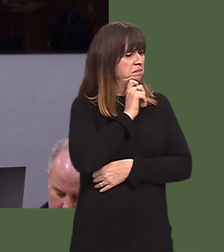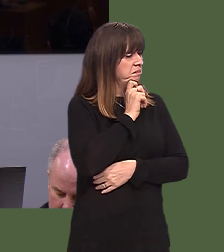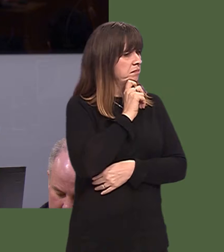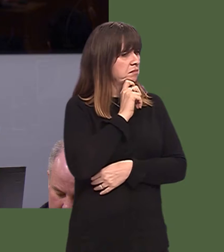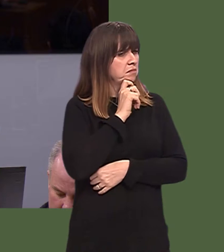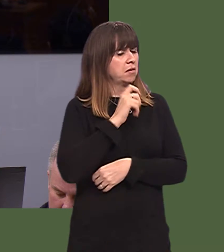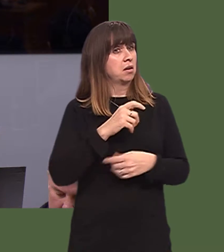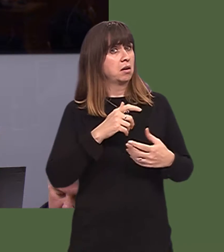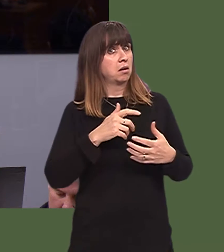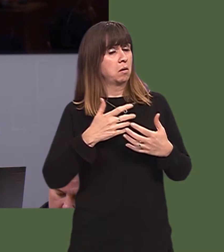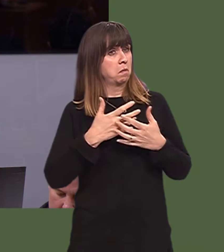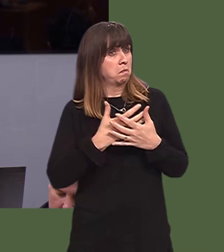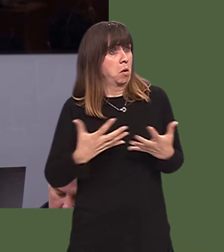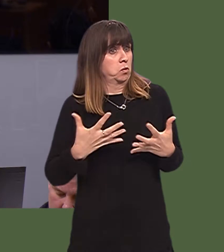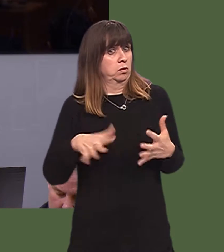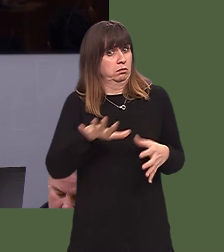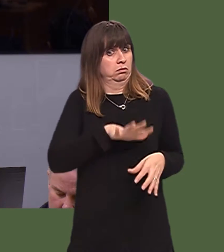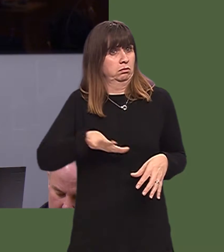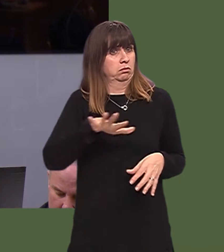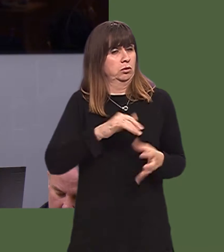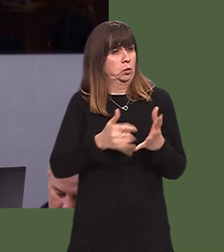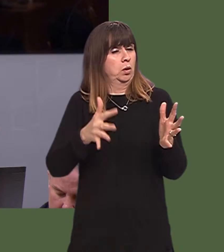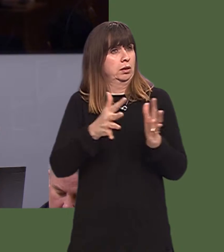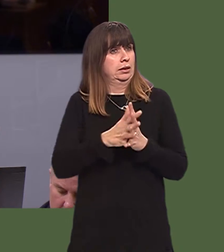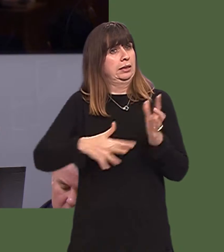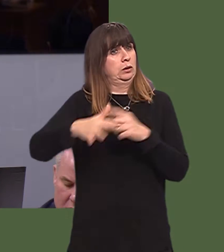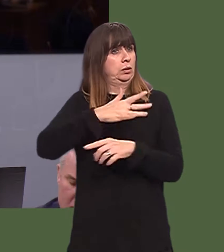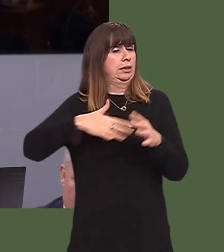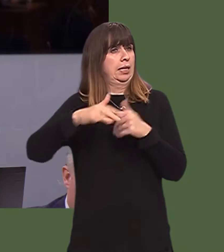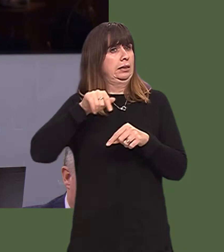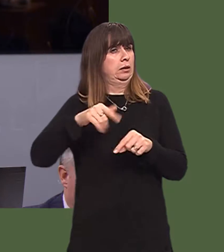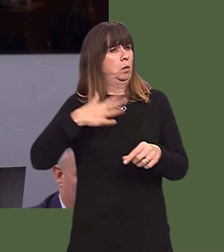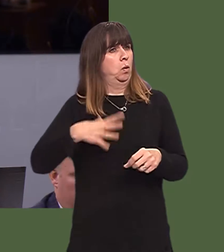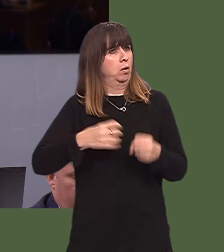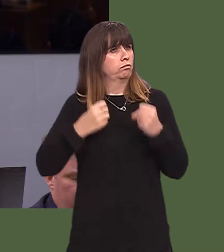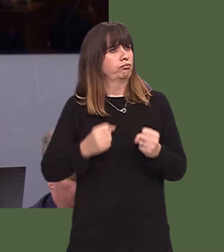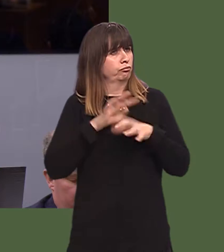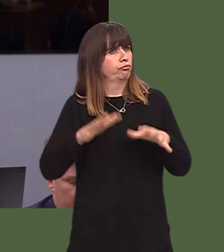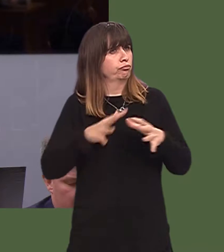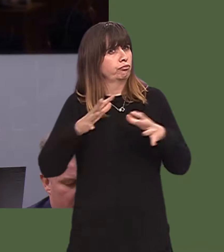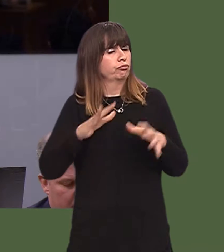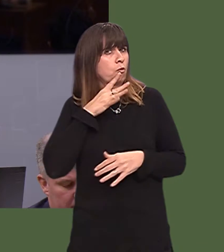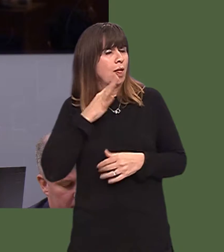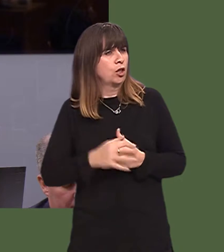demand for provision came from a specific section of Swansea society, and my belief